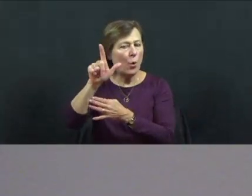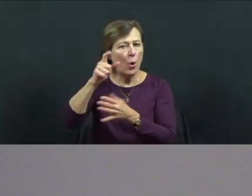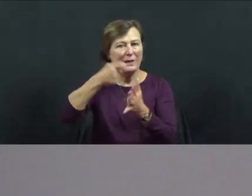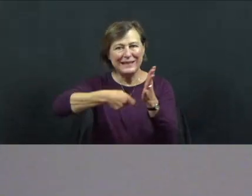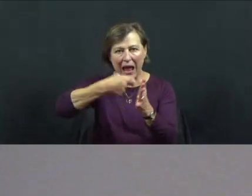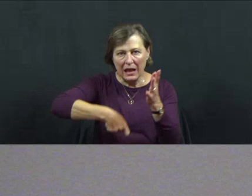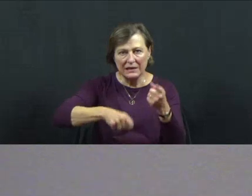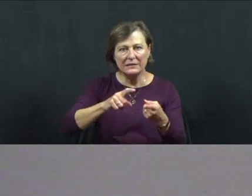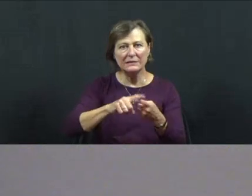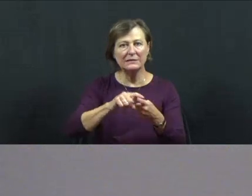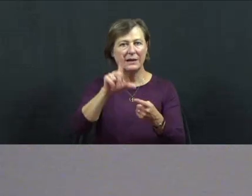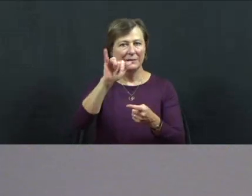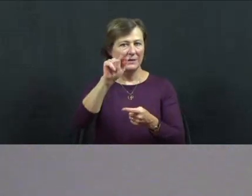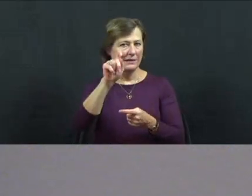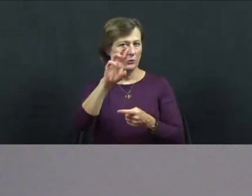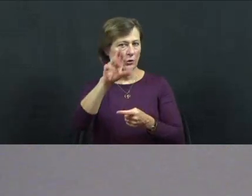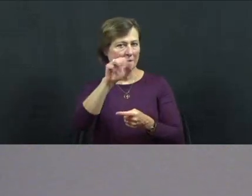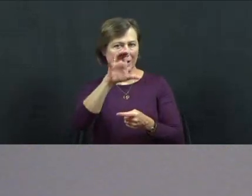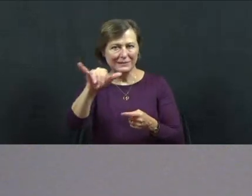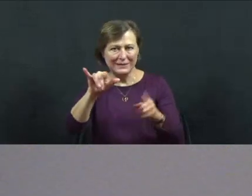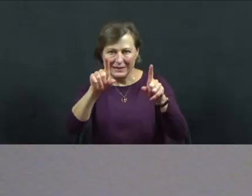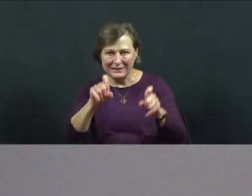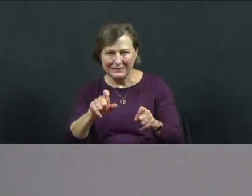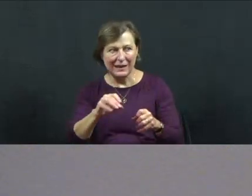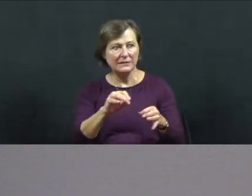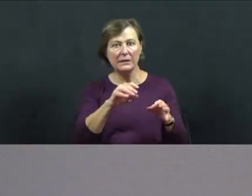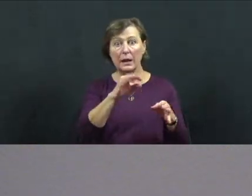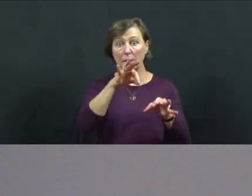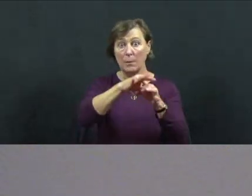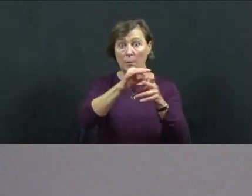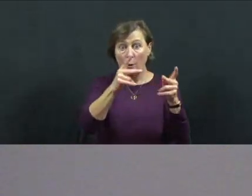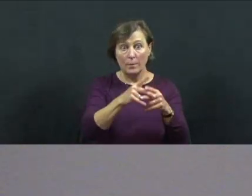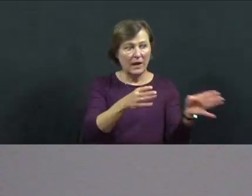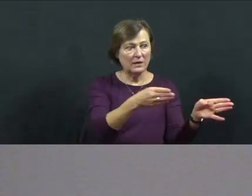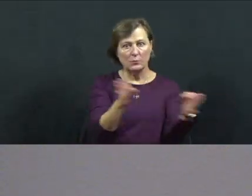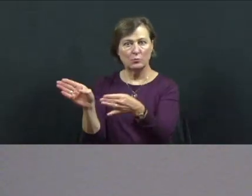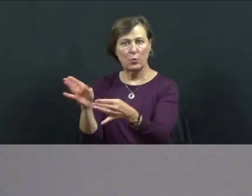polling places. Many people of color were required to pay back